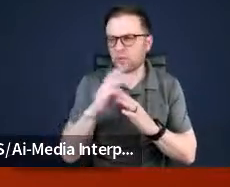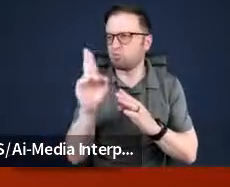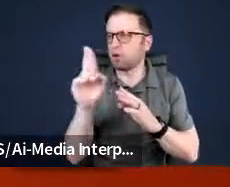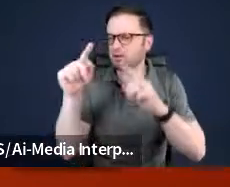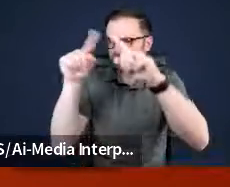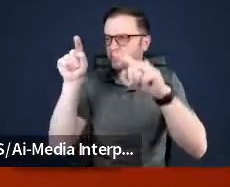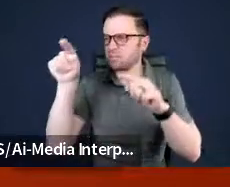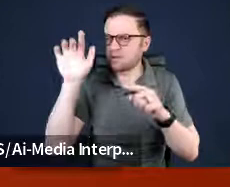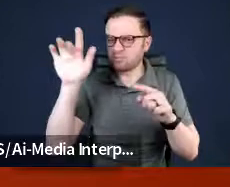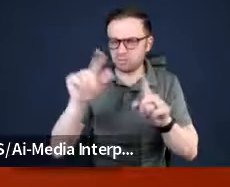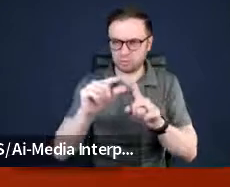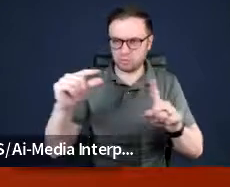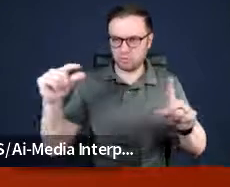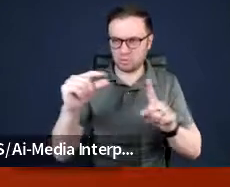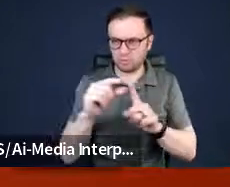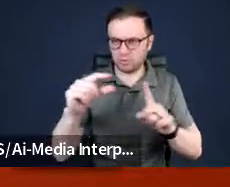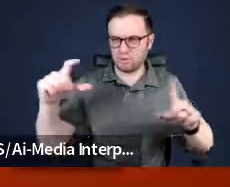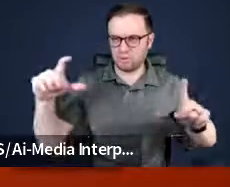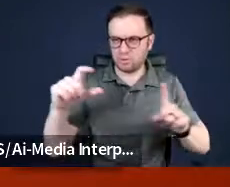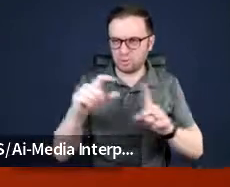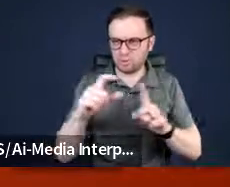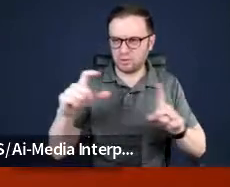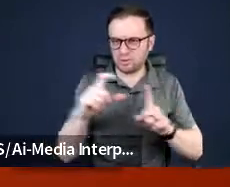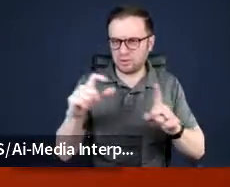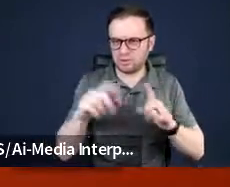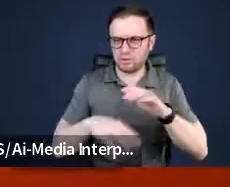So multimedia content. You want to make sure the text is resizable